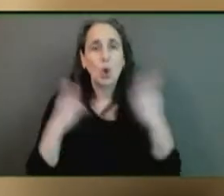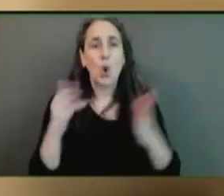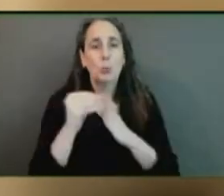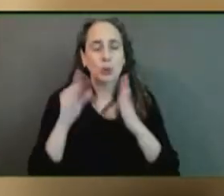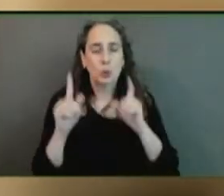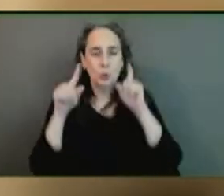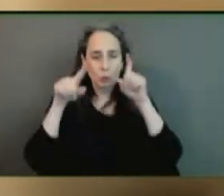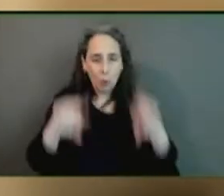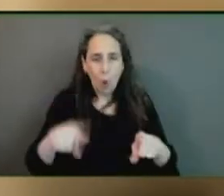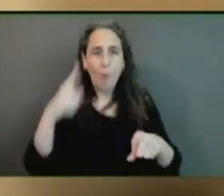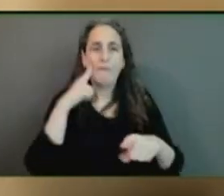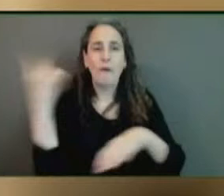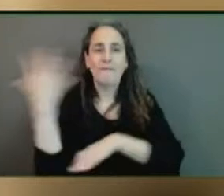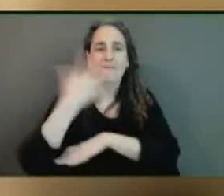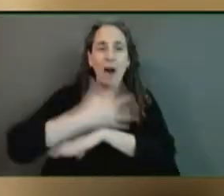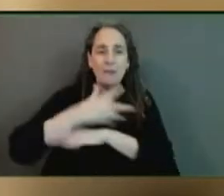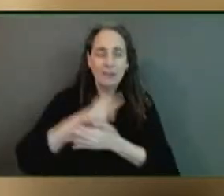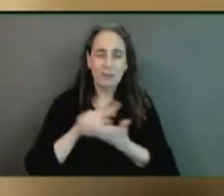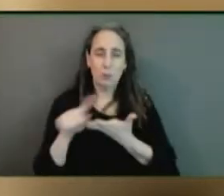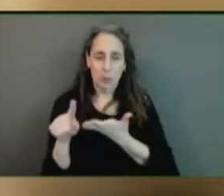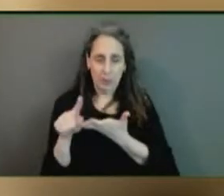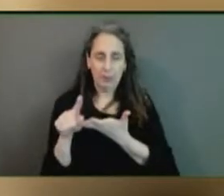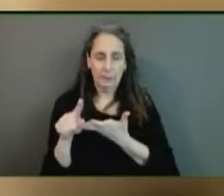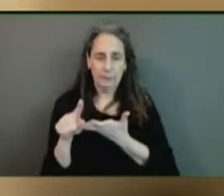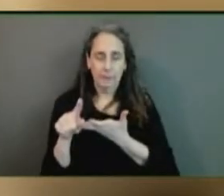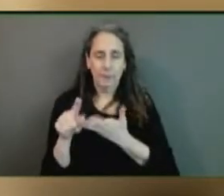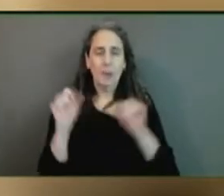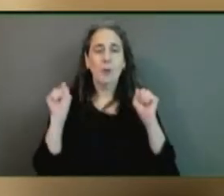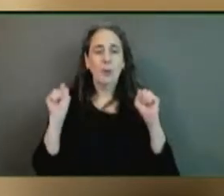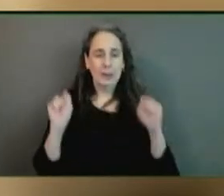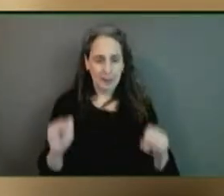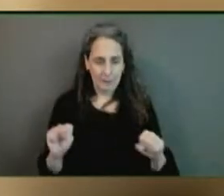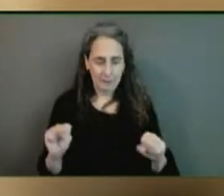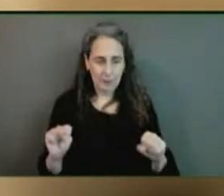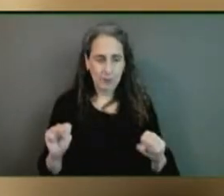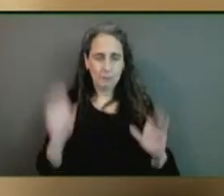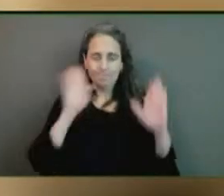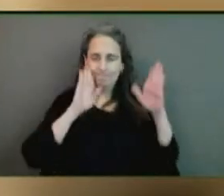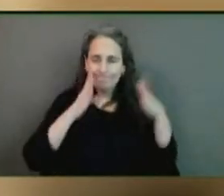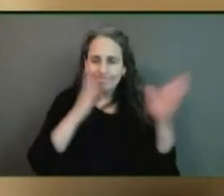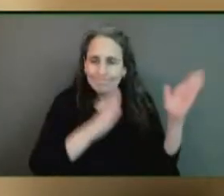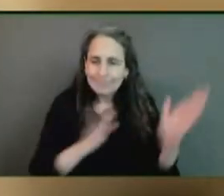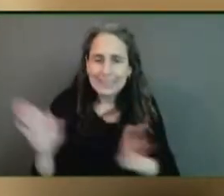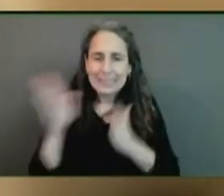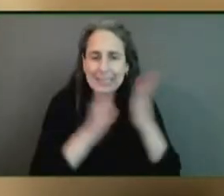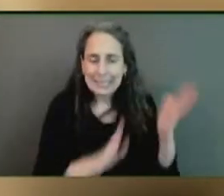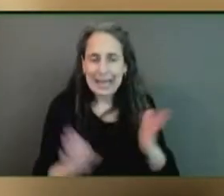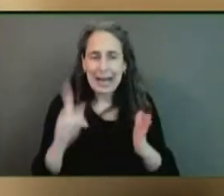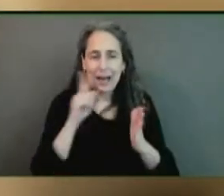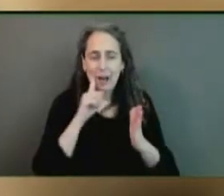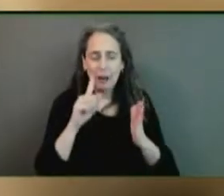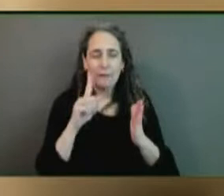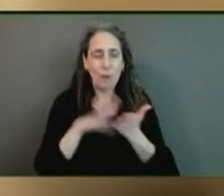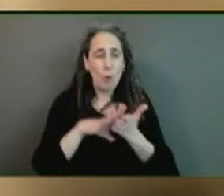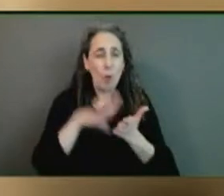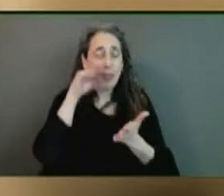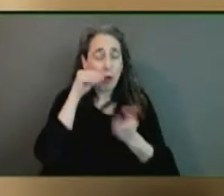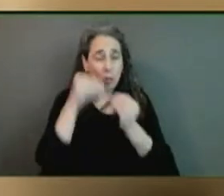months being able to have our hools open five days a week.